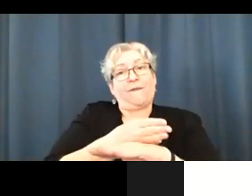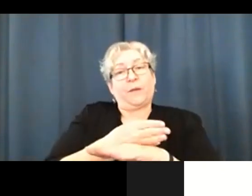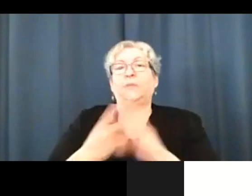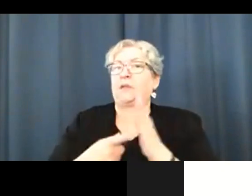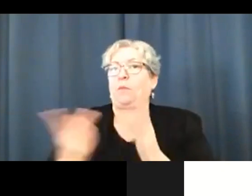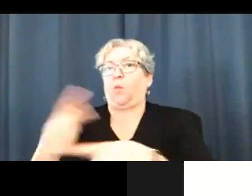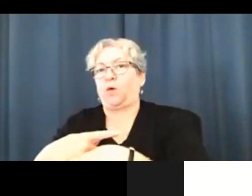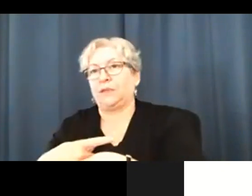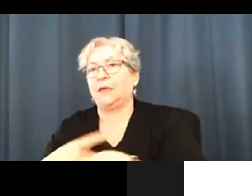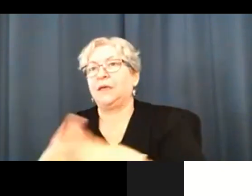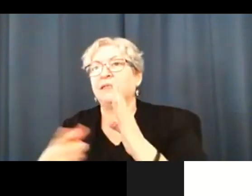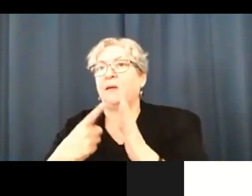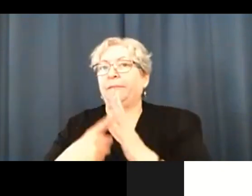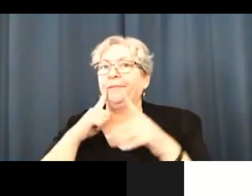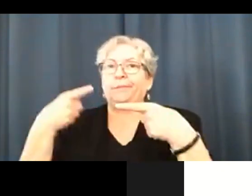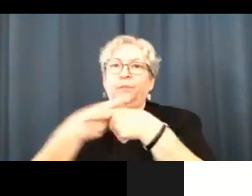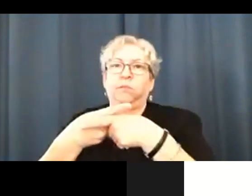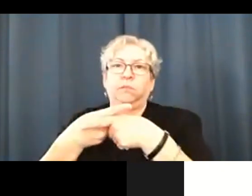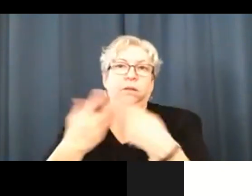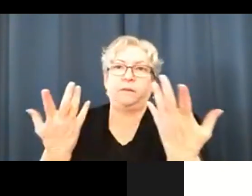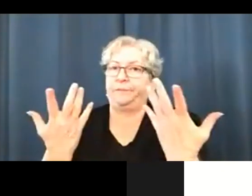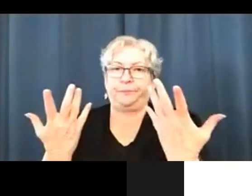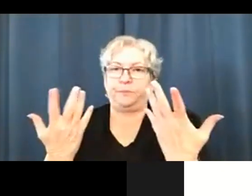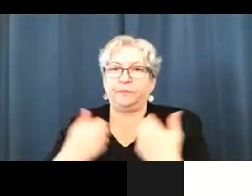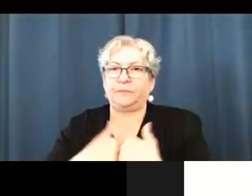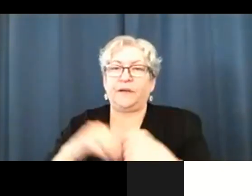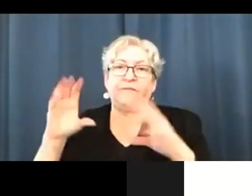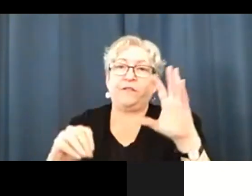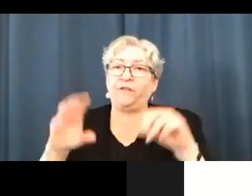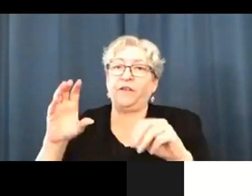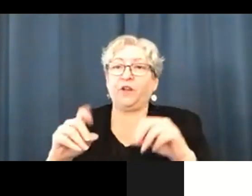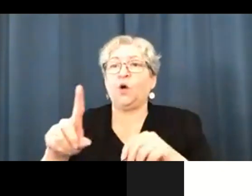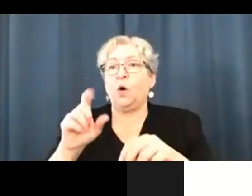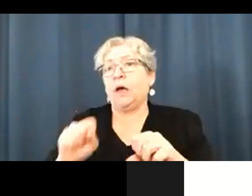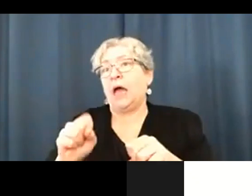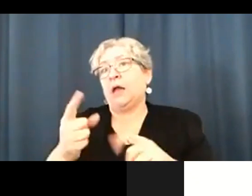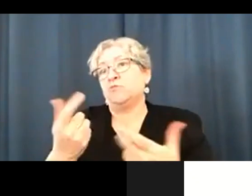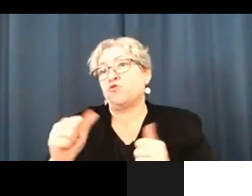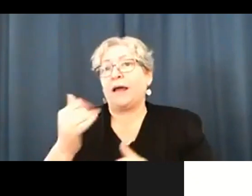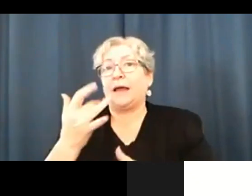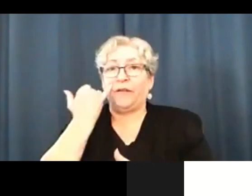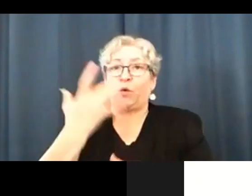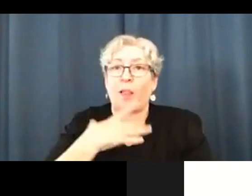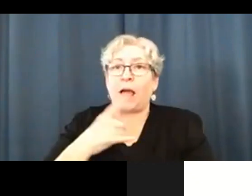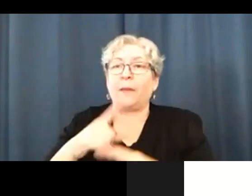And sometimes it's a mixed bag. So, really, you can use that if you'd like, but you have to still take responsibility